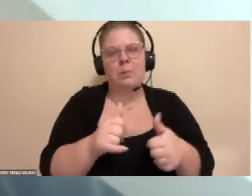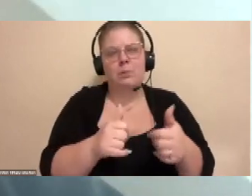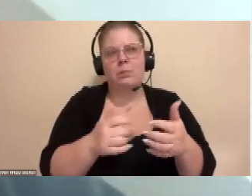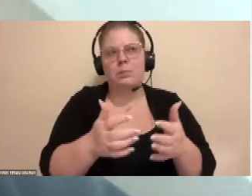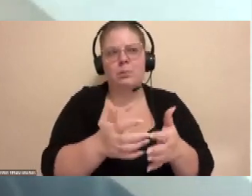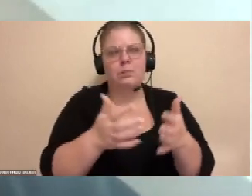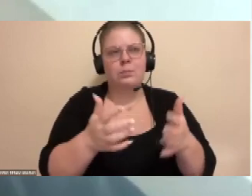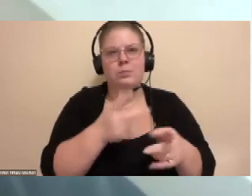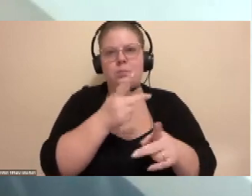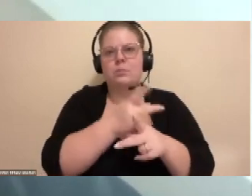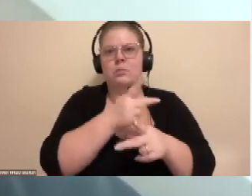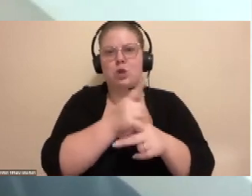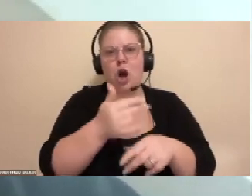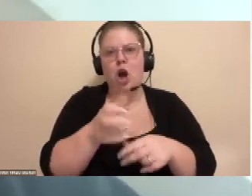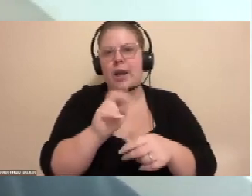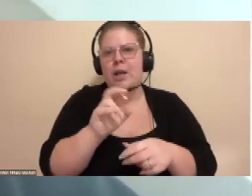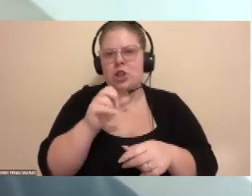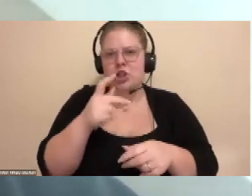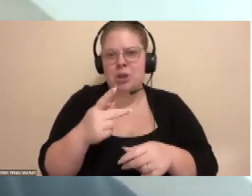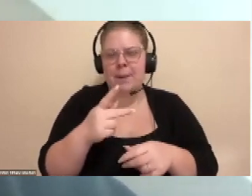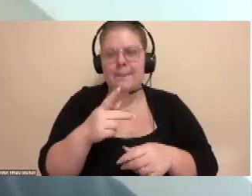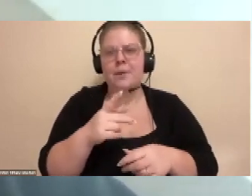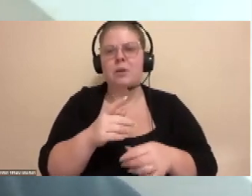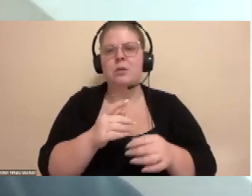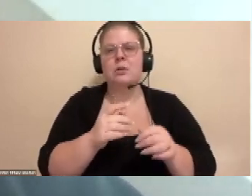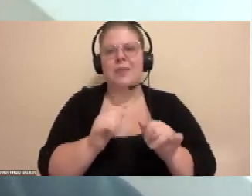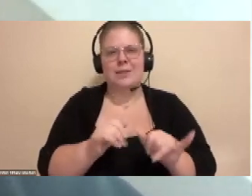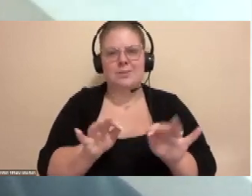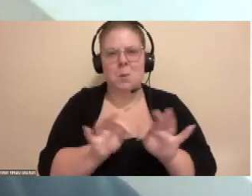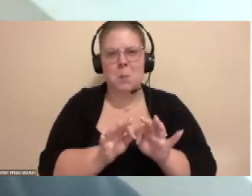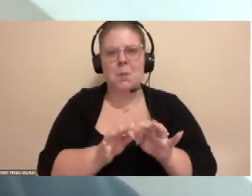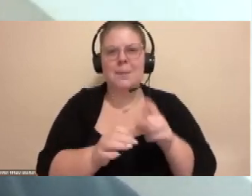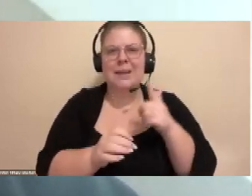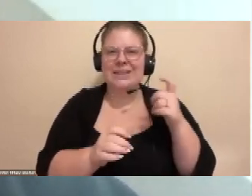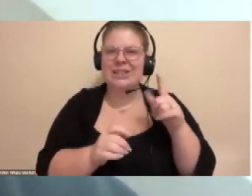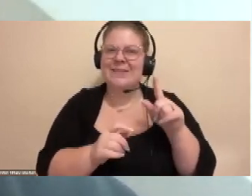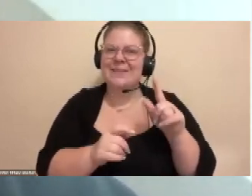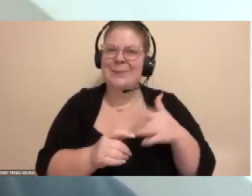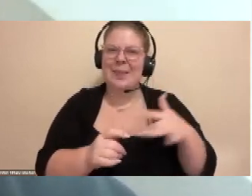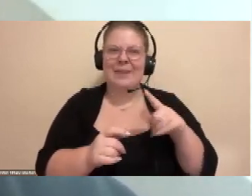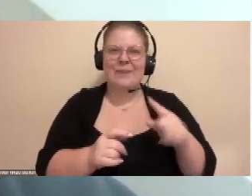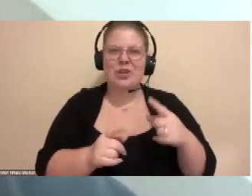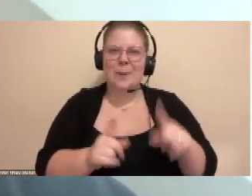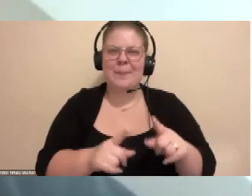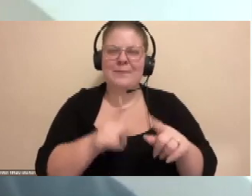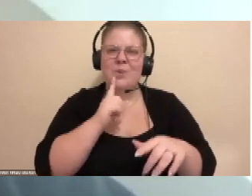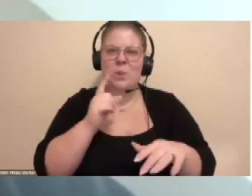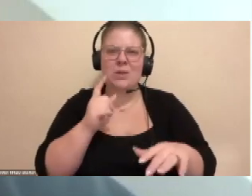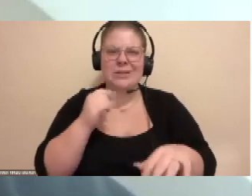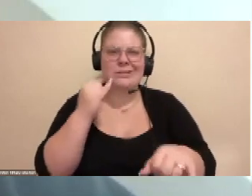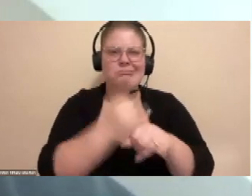Often the first onramp into institutionalization, sheltered workshop placement,